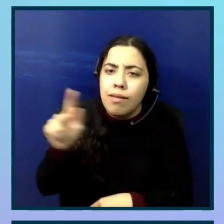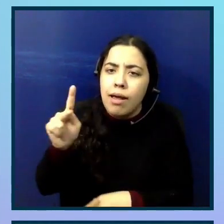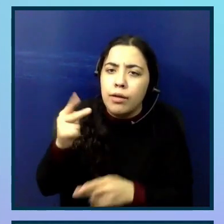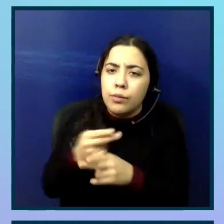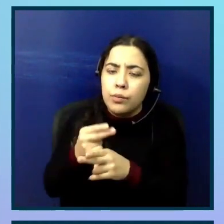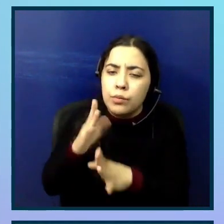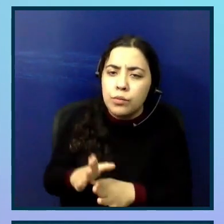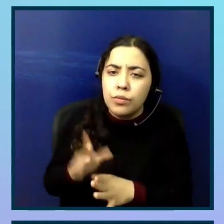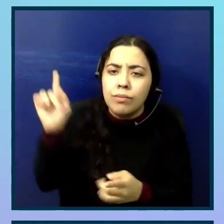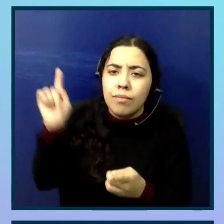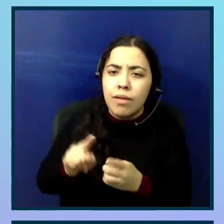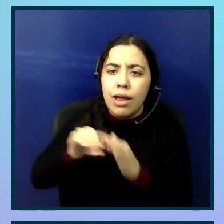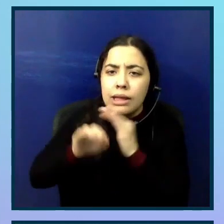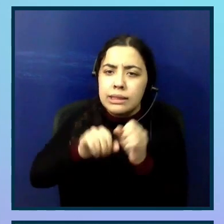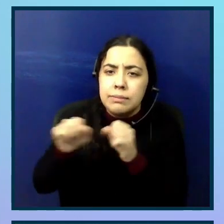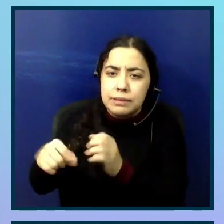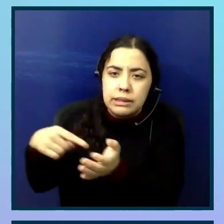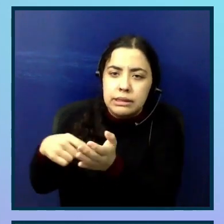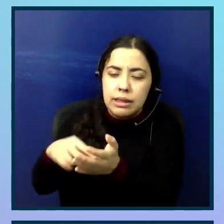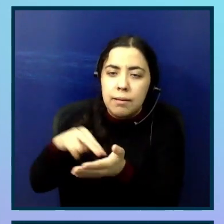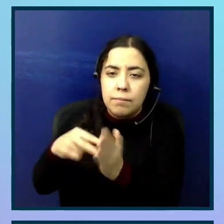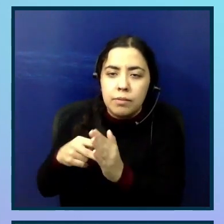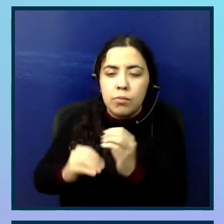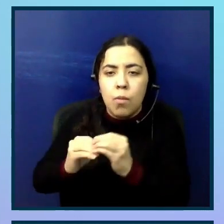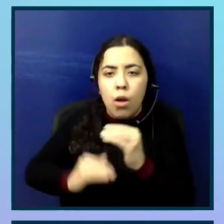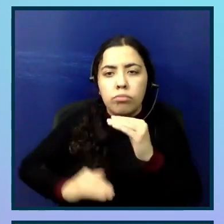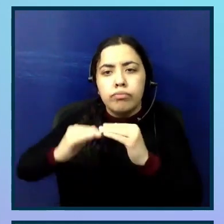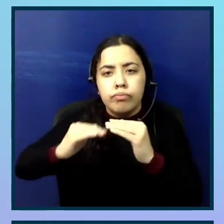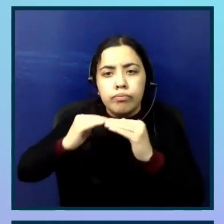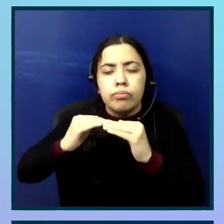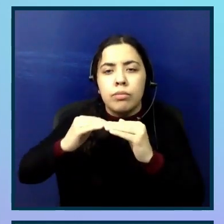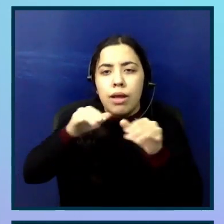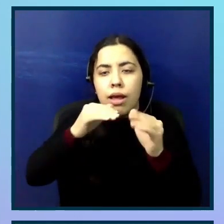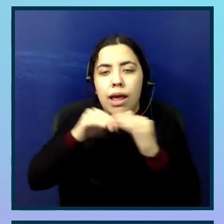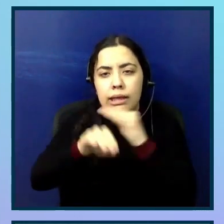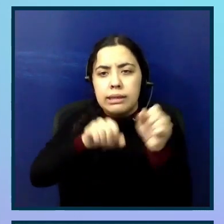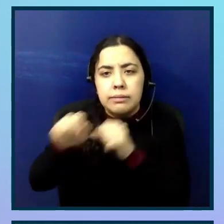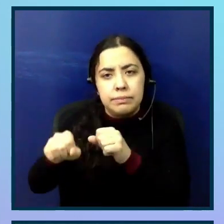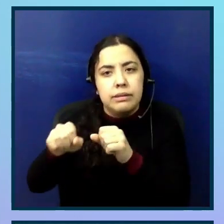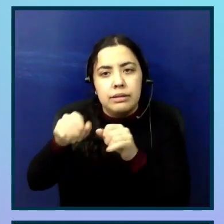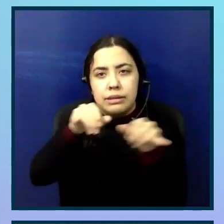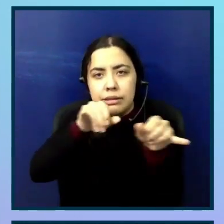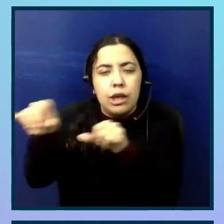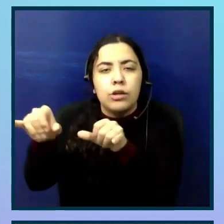to reach our own Slack accessibility standards in Q3. So we did this, every quarter it was called out